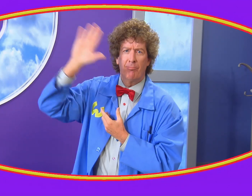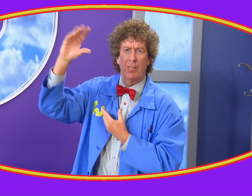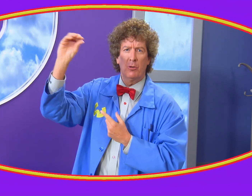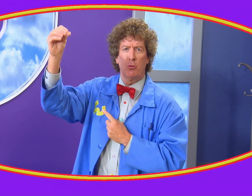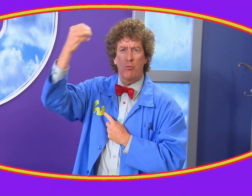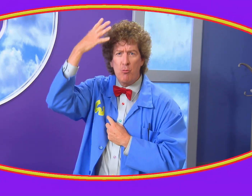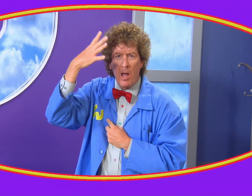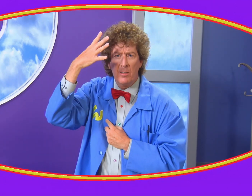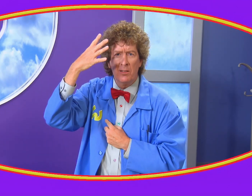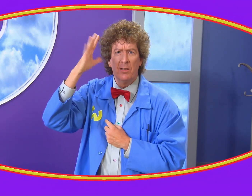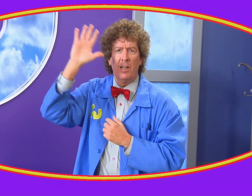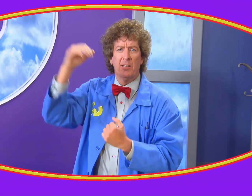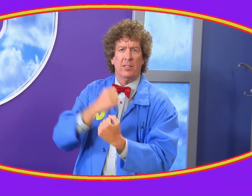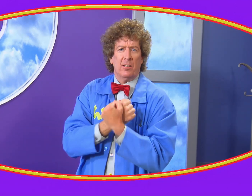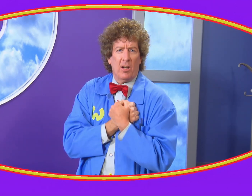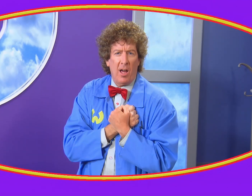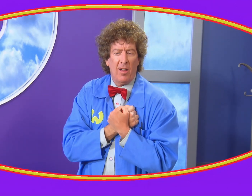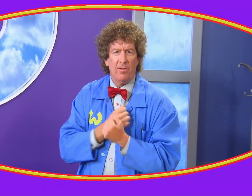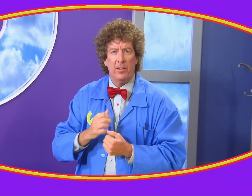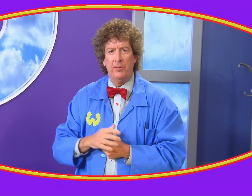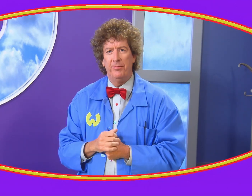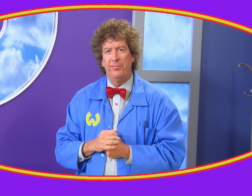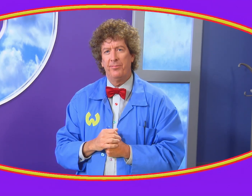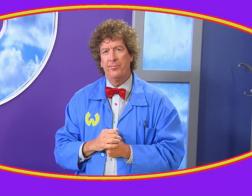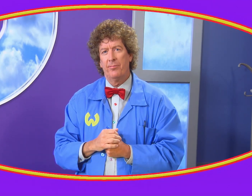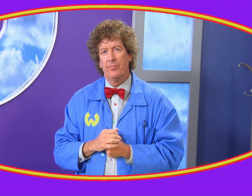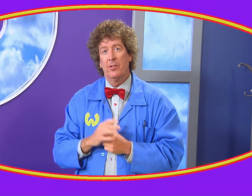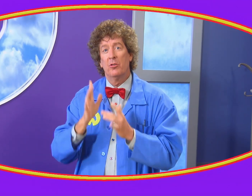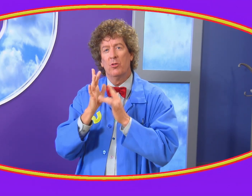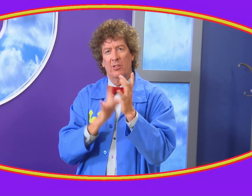AND WITH HIS LOVE INSIDE OF US.